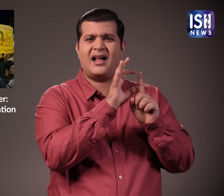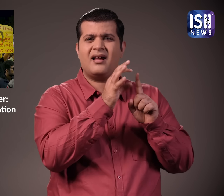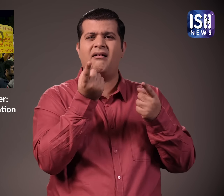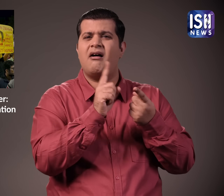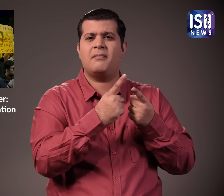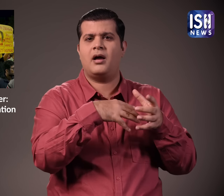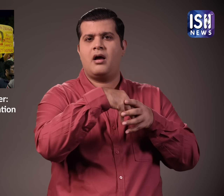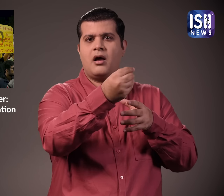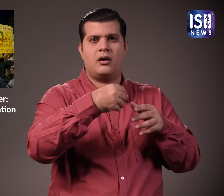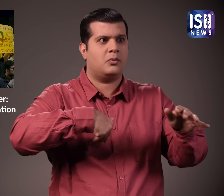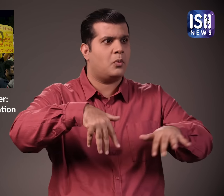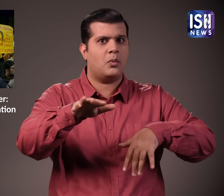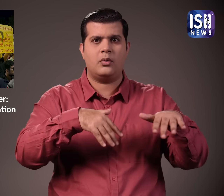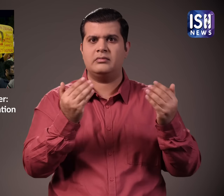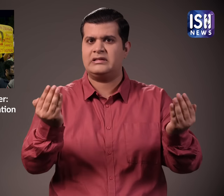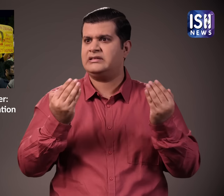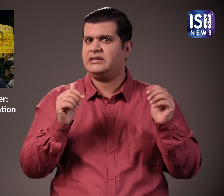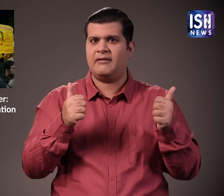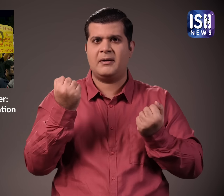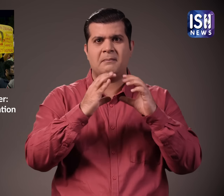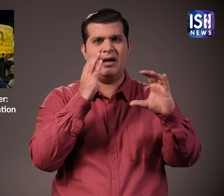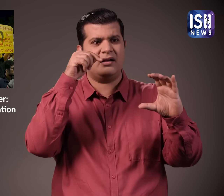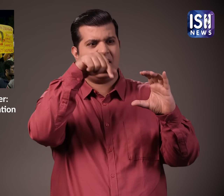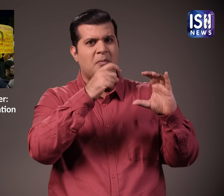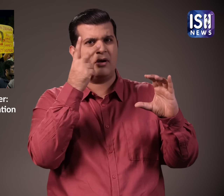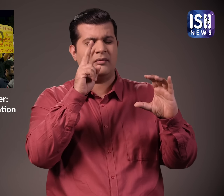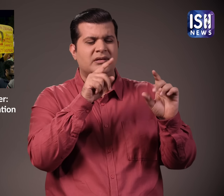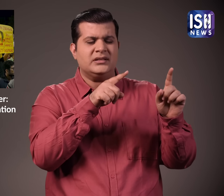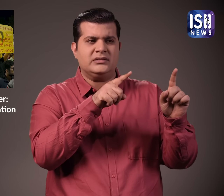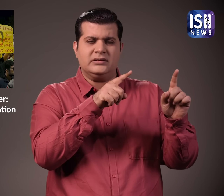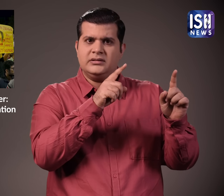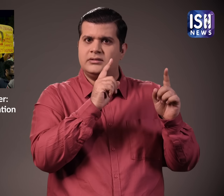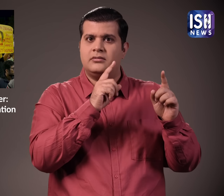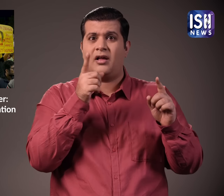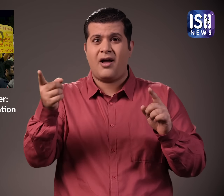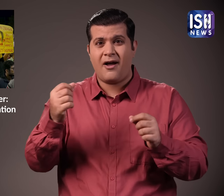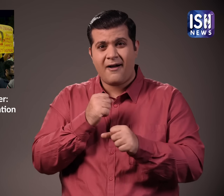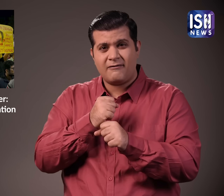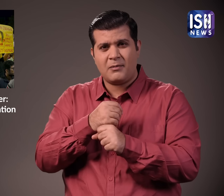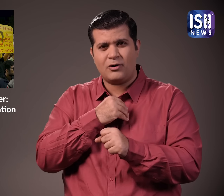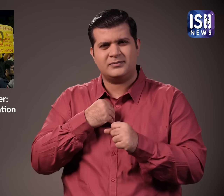There is no fear among people. The Delhi case happened outside in the bus here.